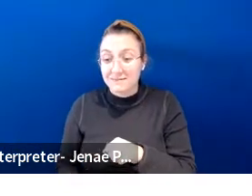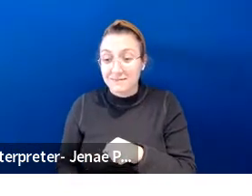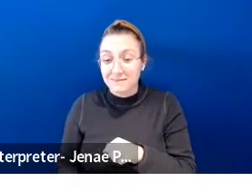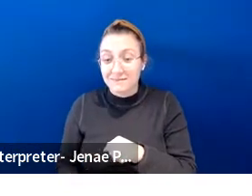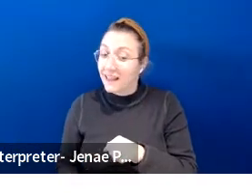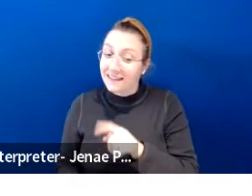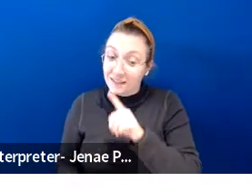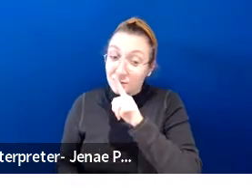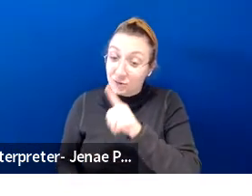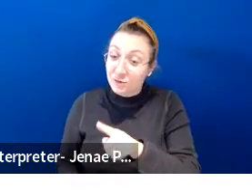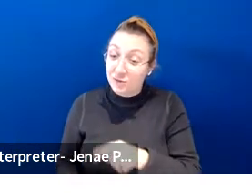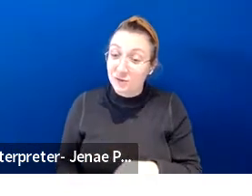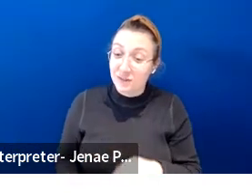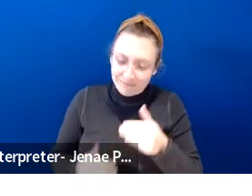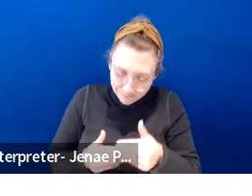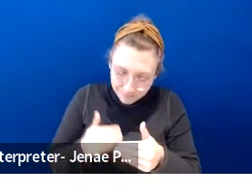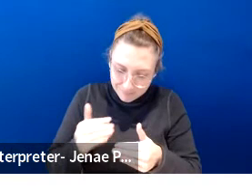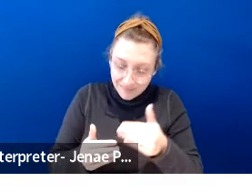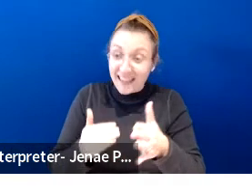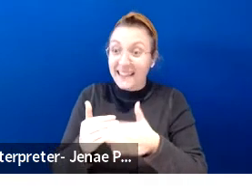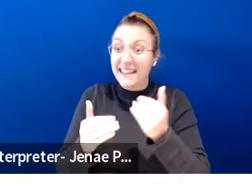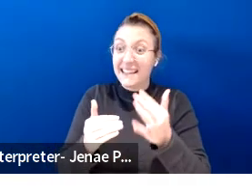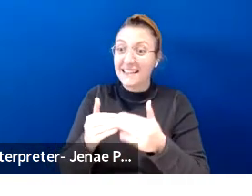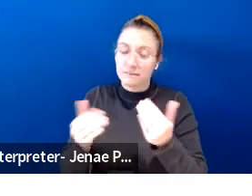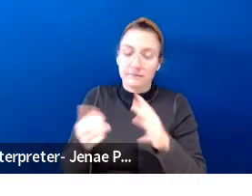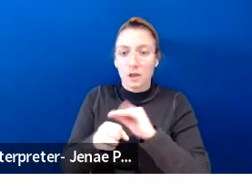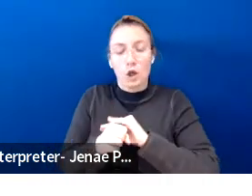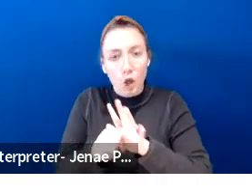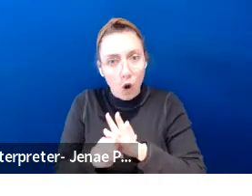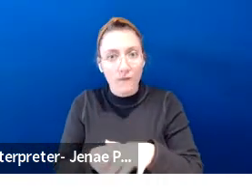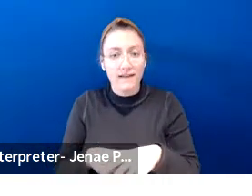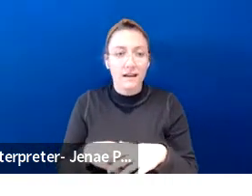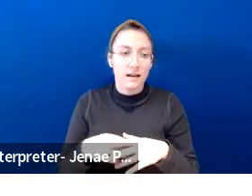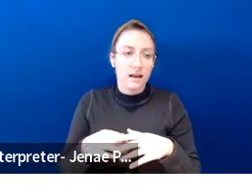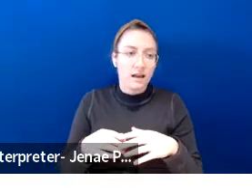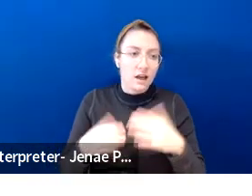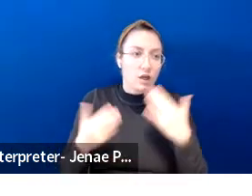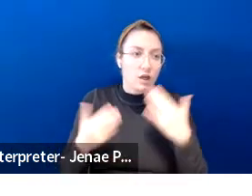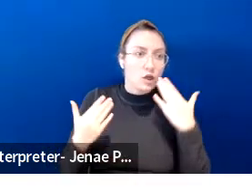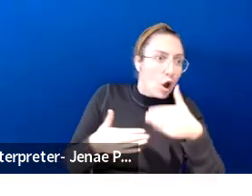and it's easy to become negative with all the COVID. And, you know, nobody's certain what we're going to do. None of us have been through this before.